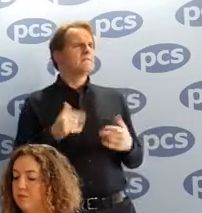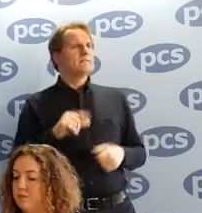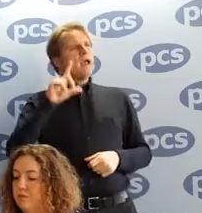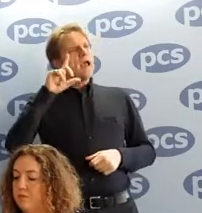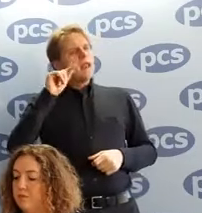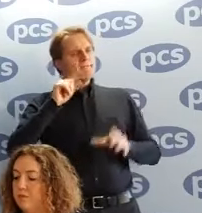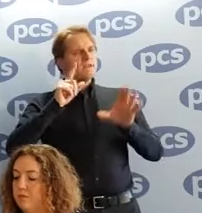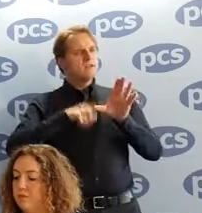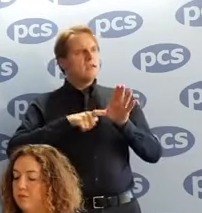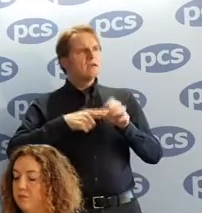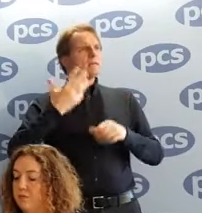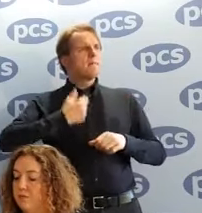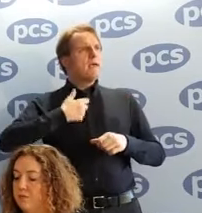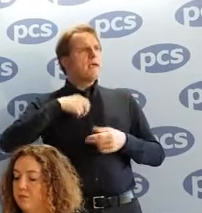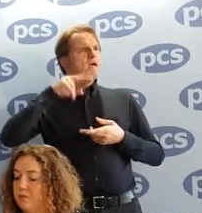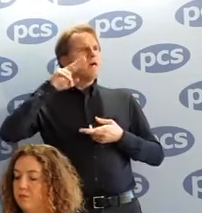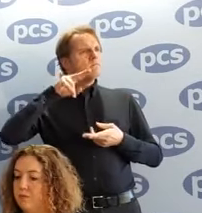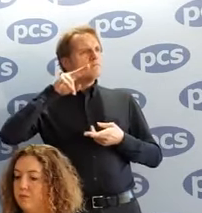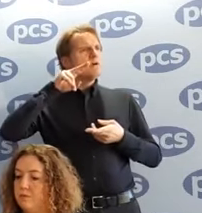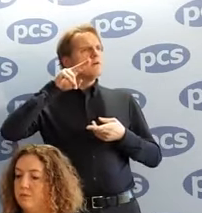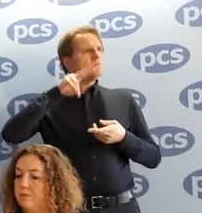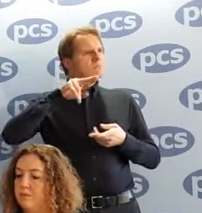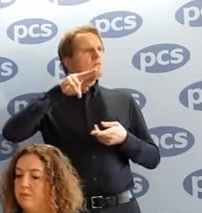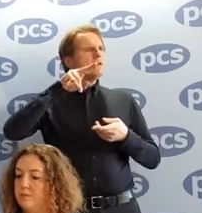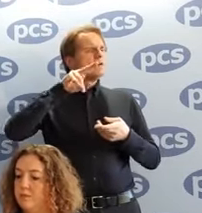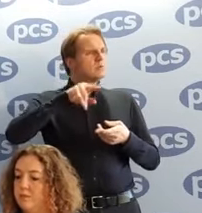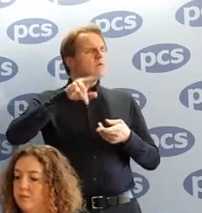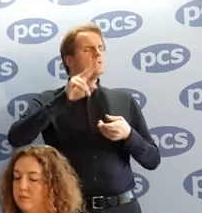totally unacceptable. So I think we'll get huge levels of support and rest assured